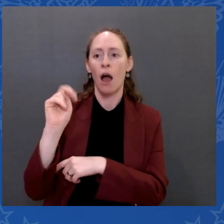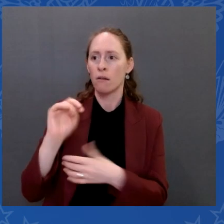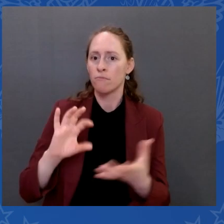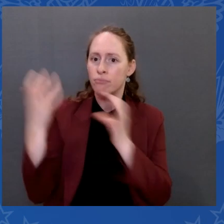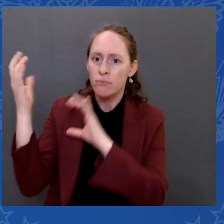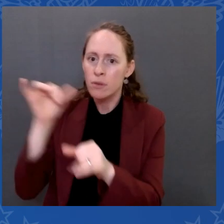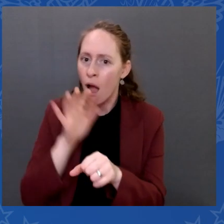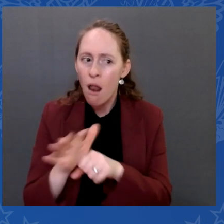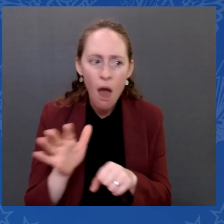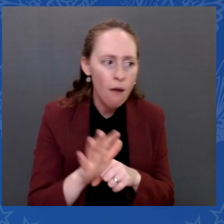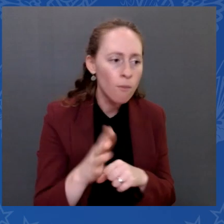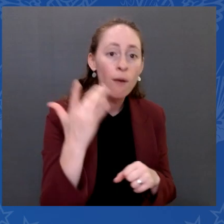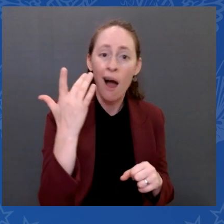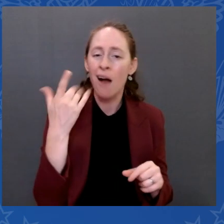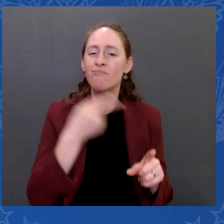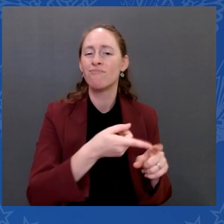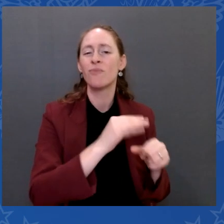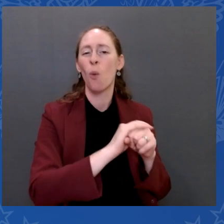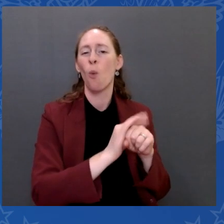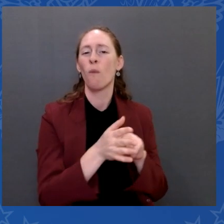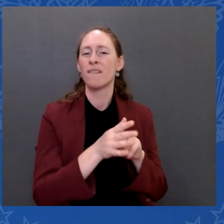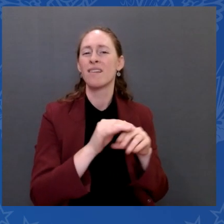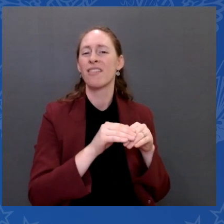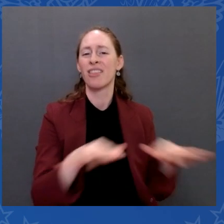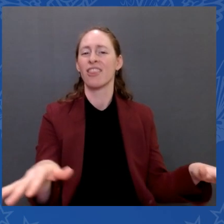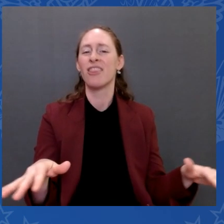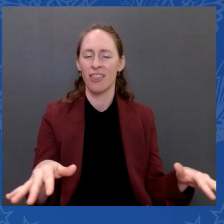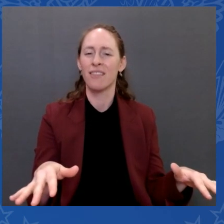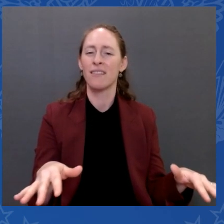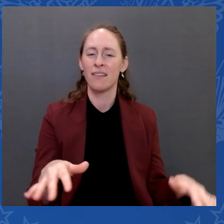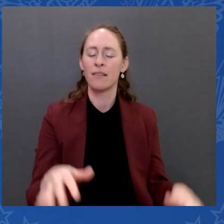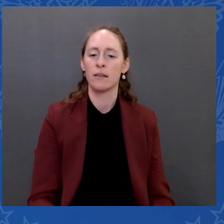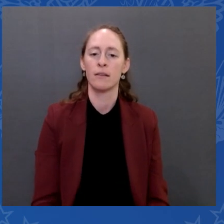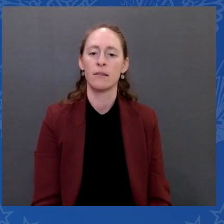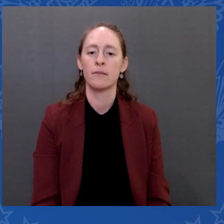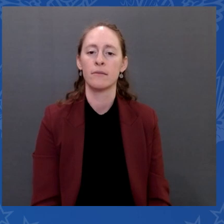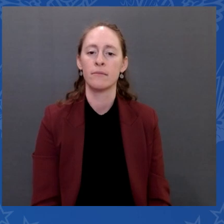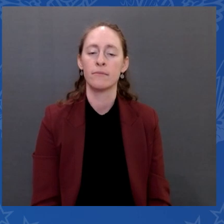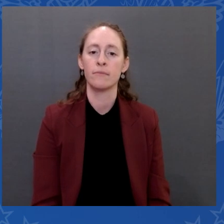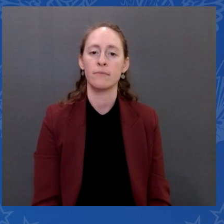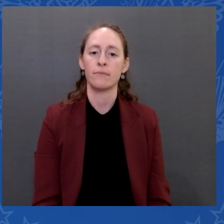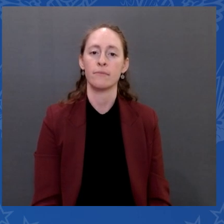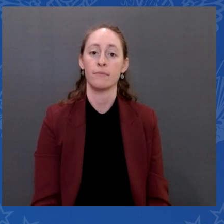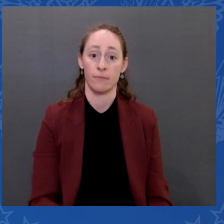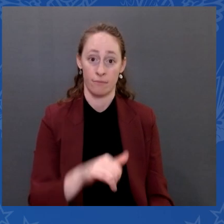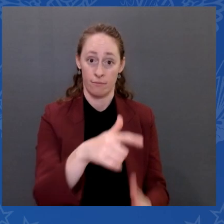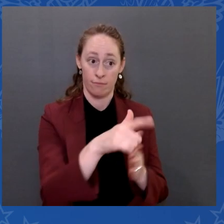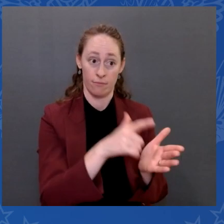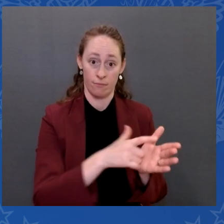and fully funding the CHIPS Act is crucial for strengthening our domestic supply of semiconductors